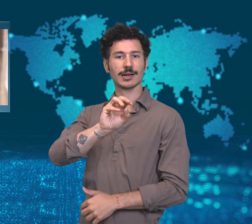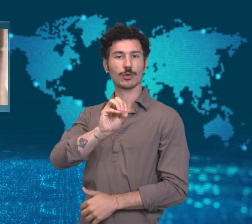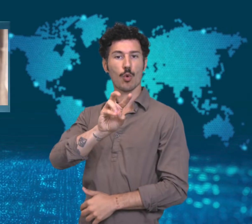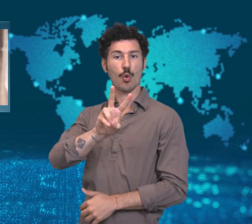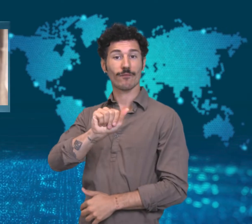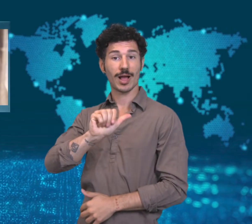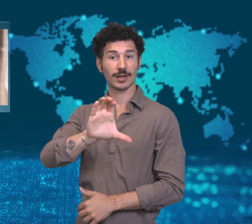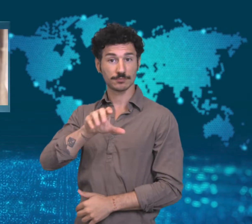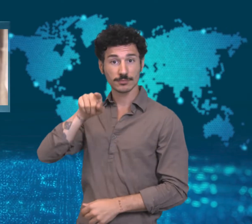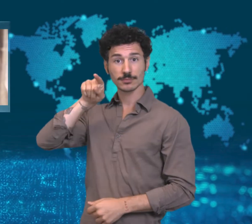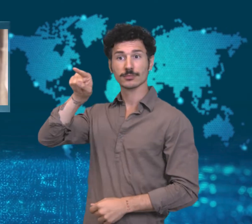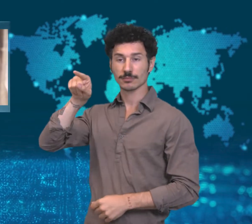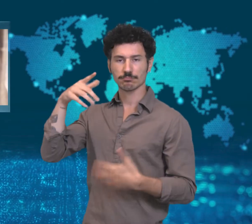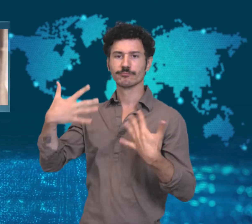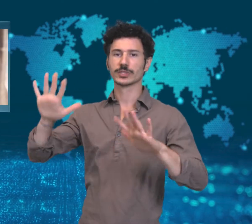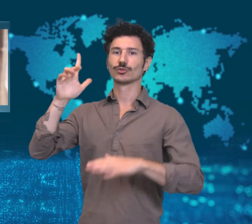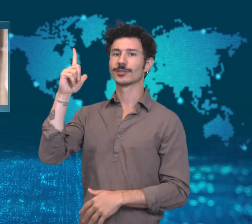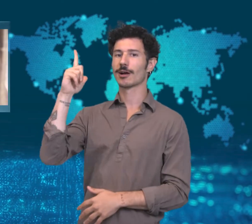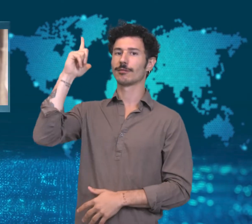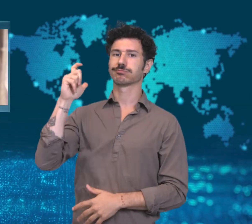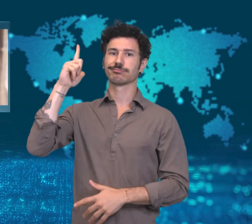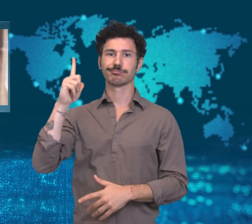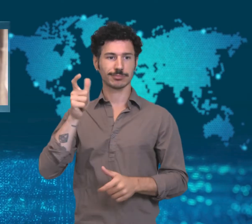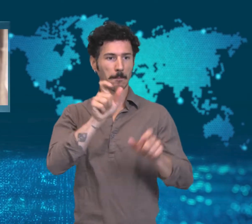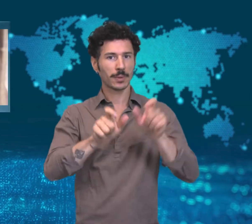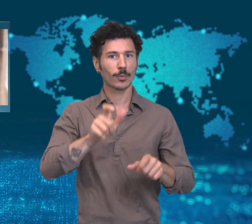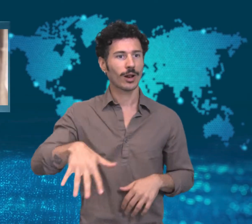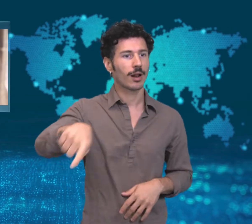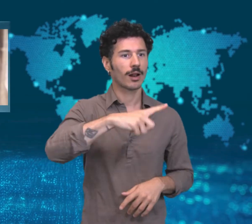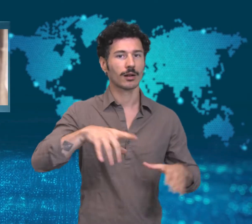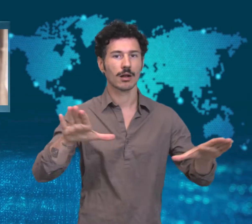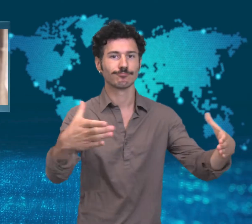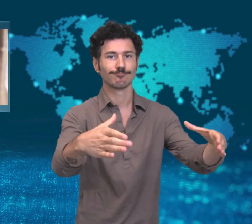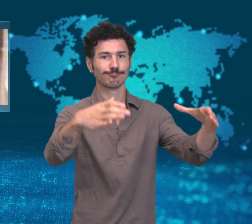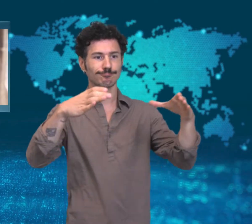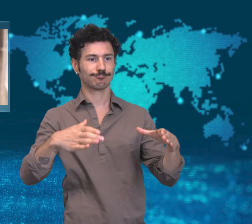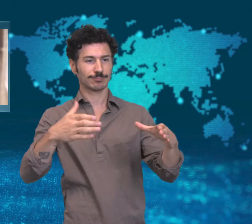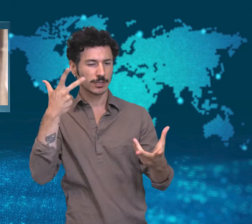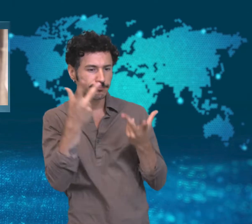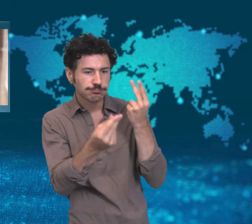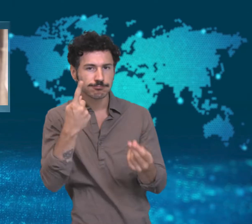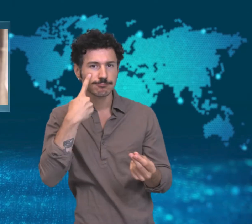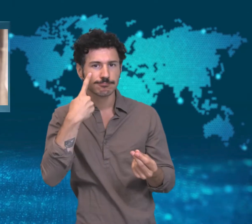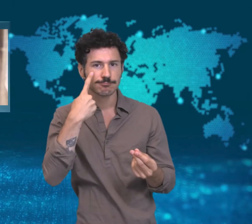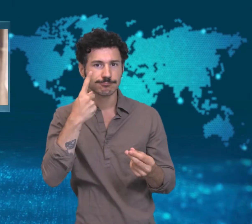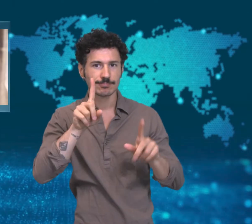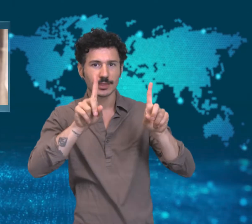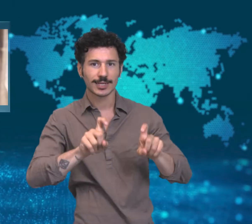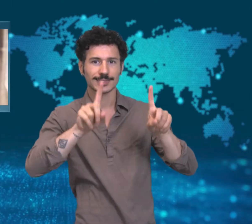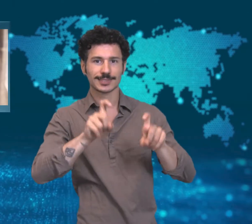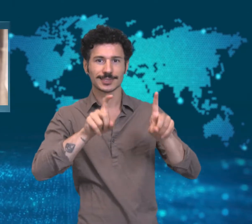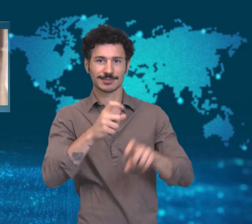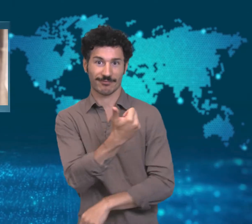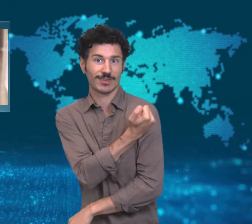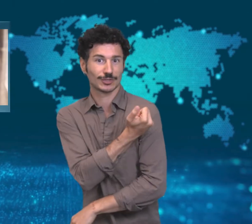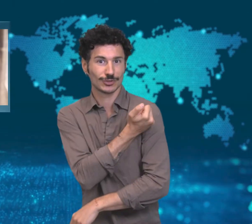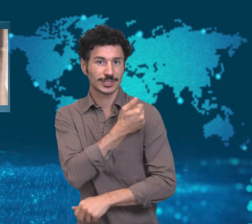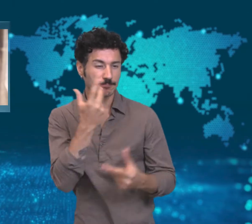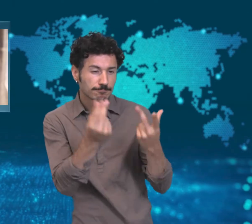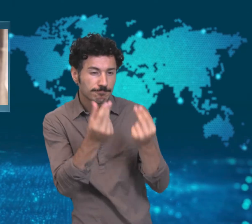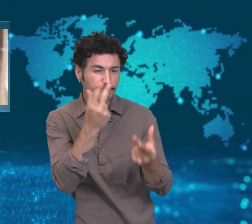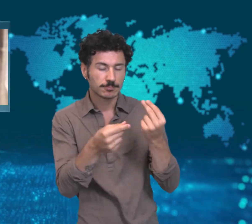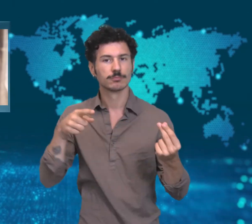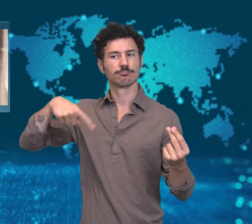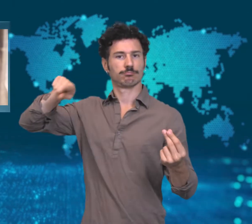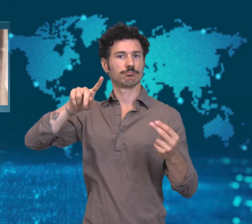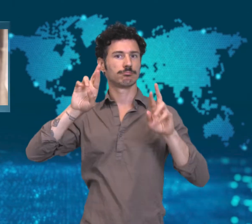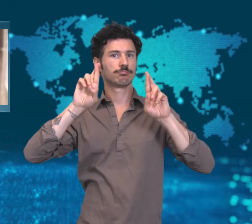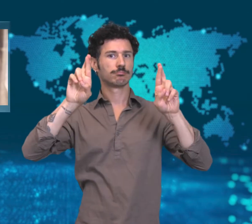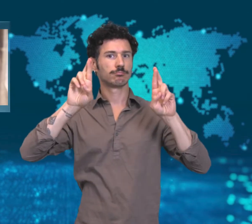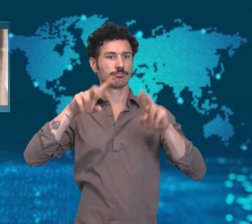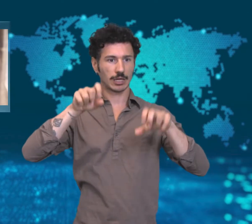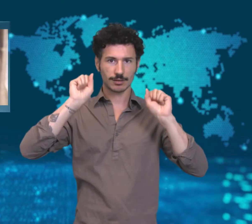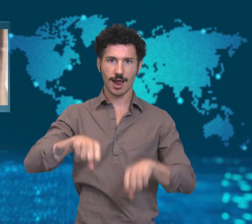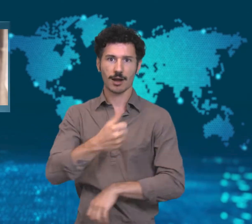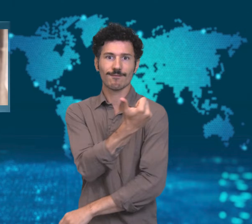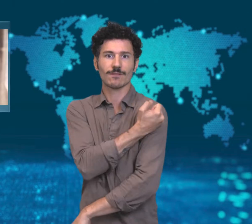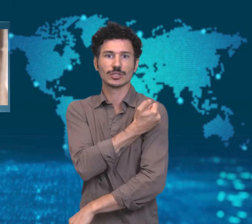China’s biotech company, Sinovac, has begun large groups of human vaccine trials,